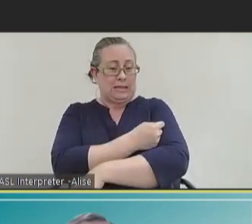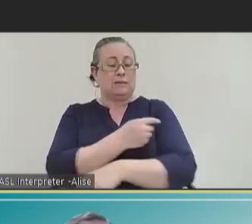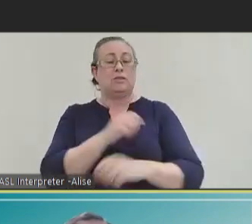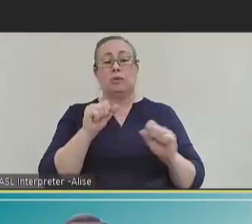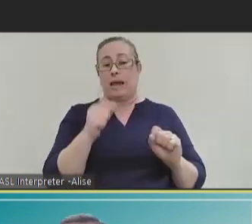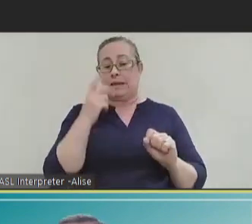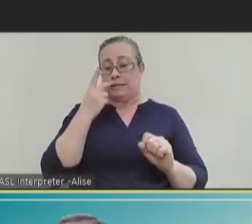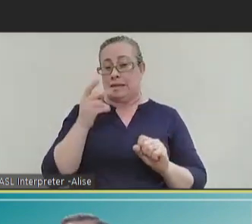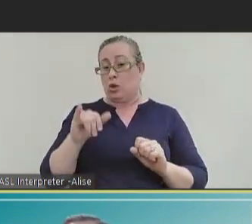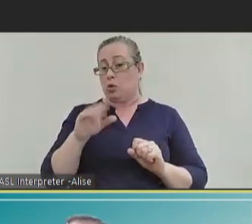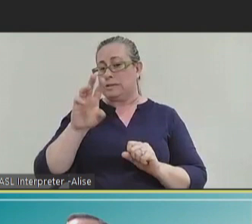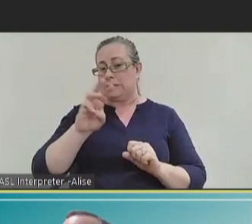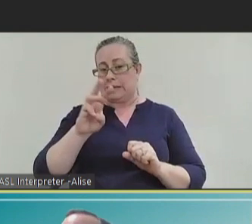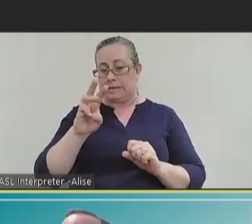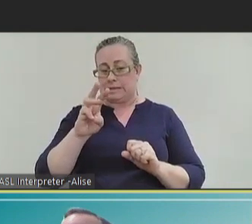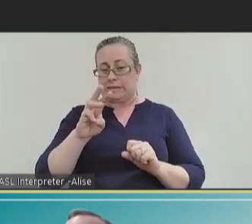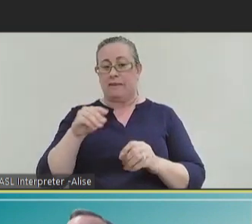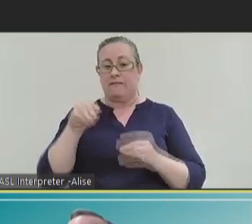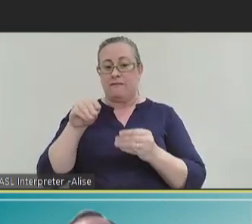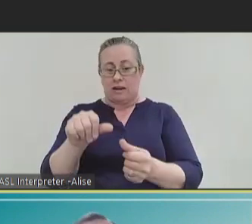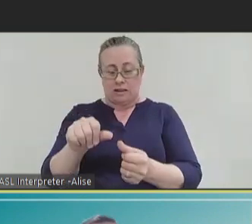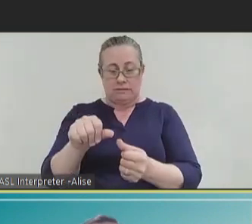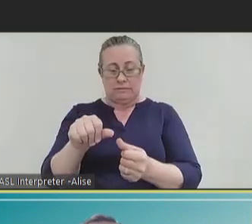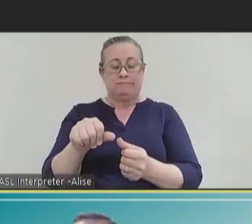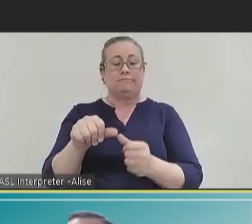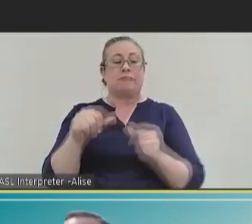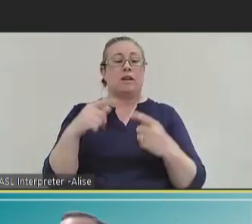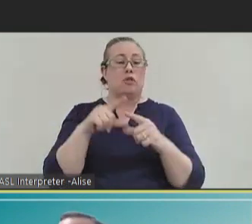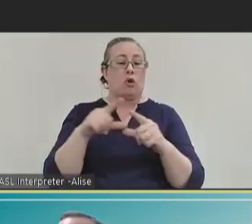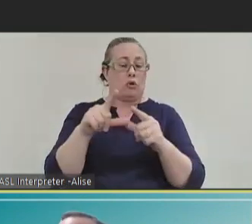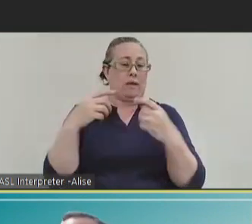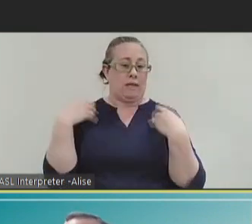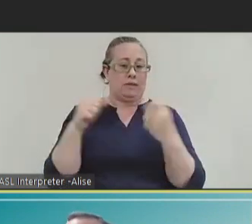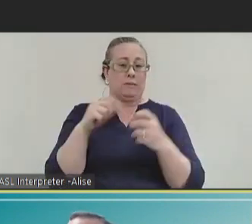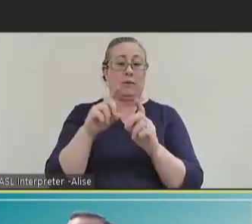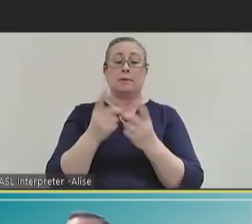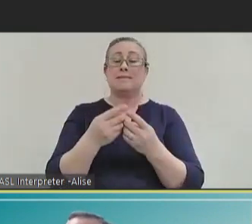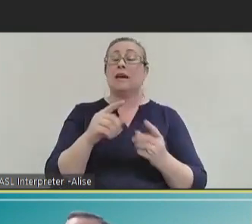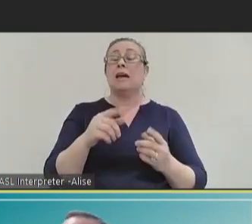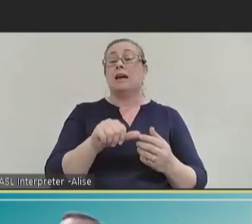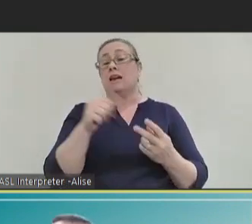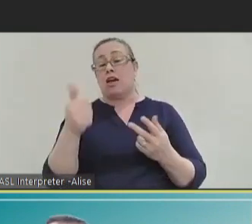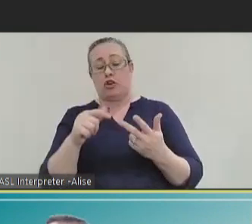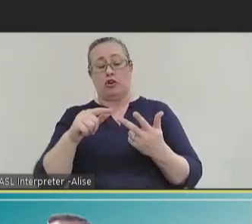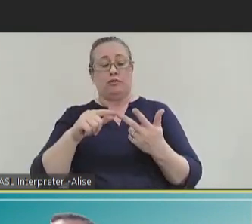local health departments And finally, through another initiative, we're improving the health